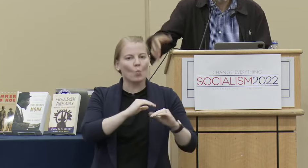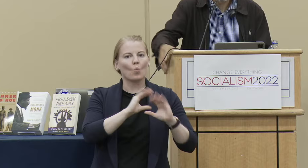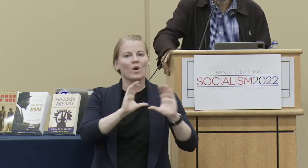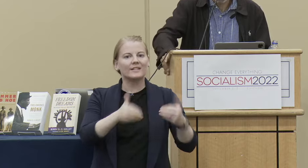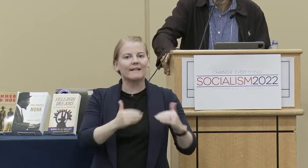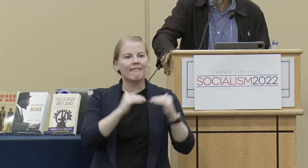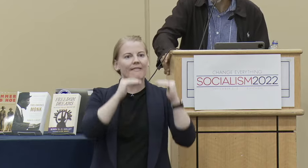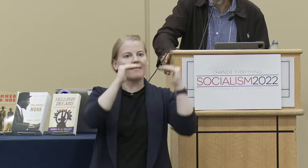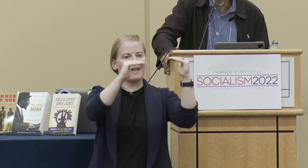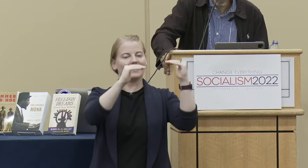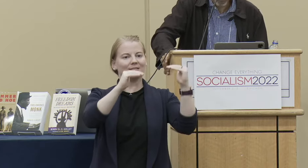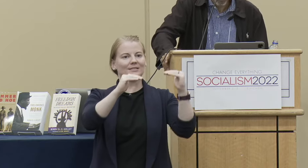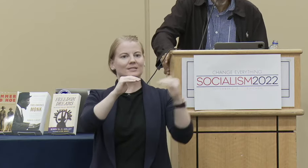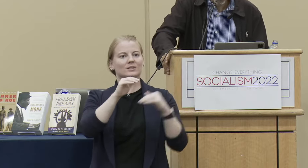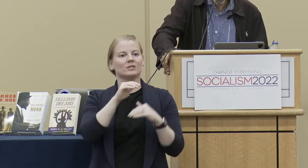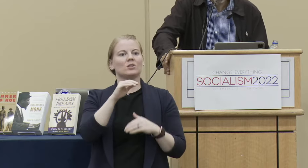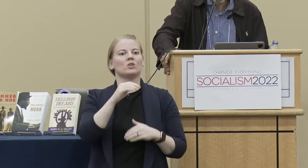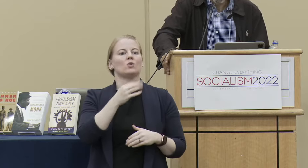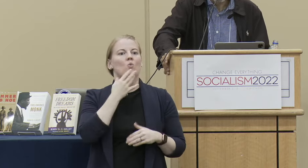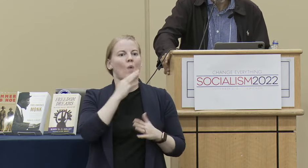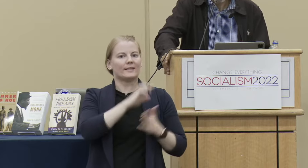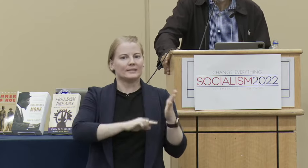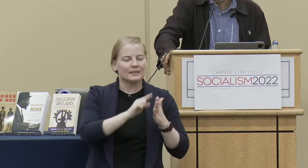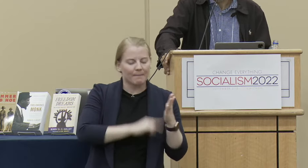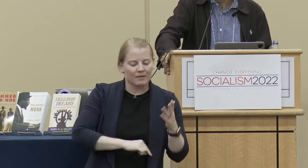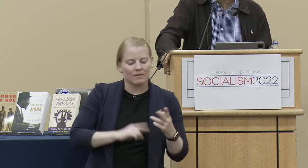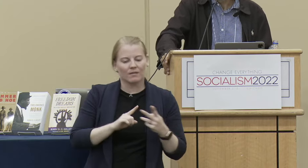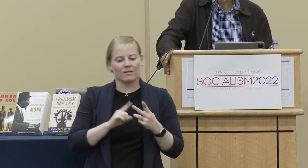is the persistence of white working class racism, of